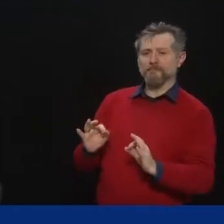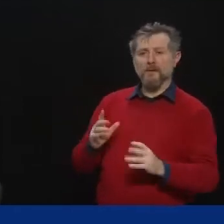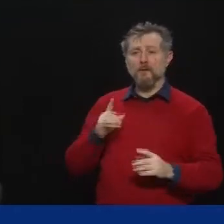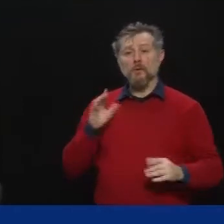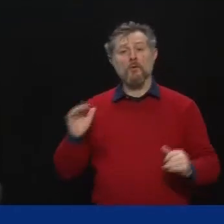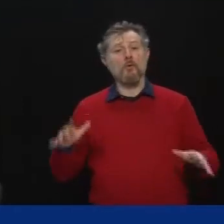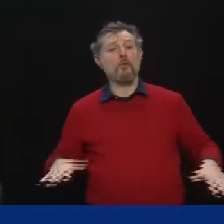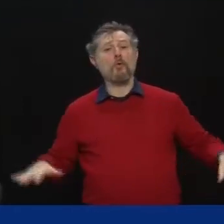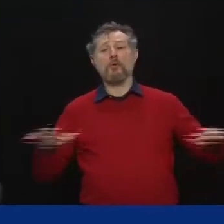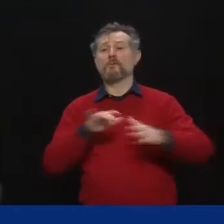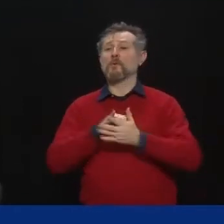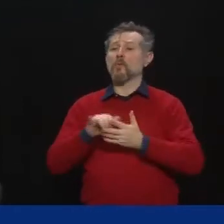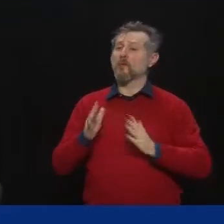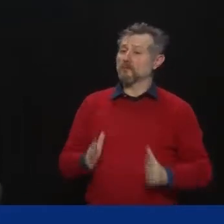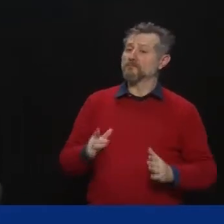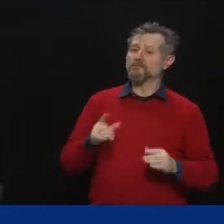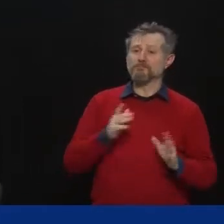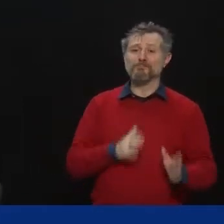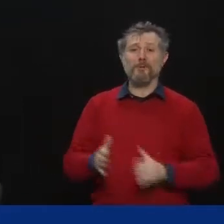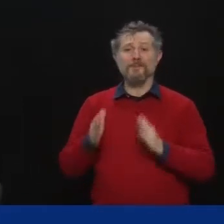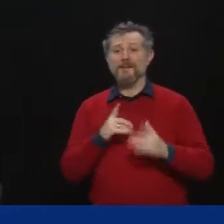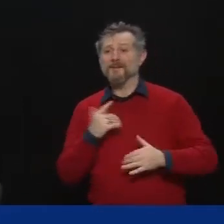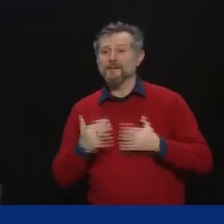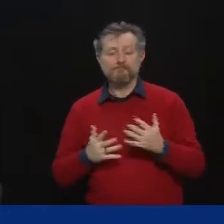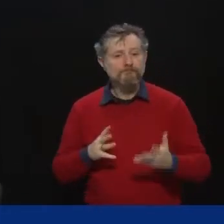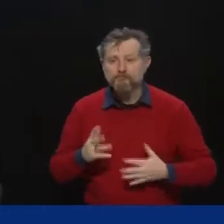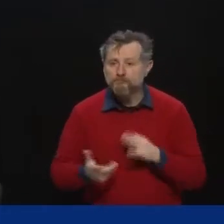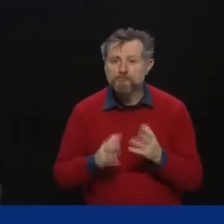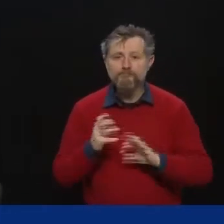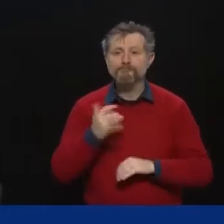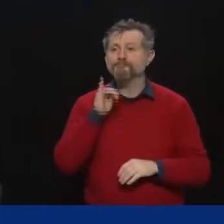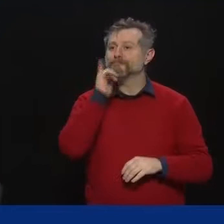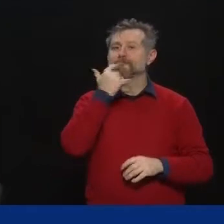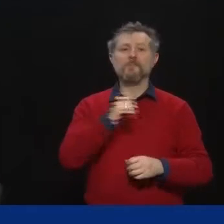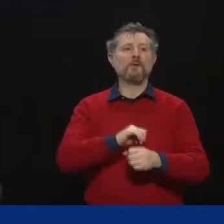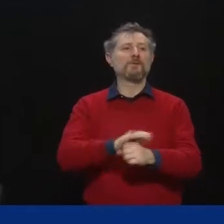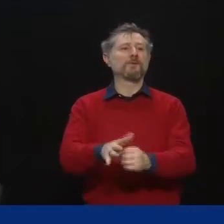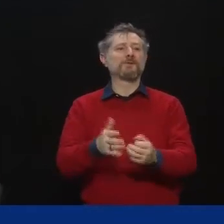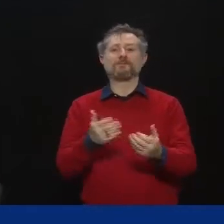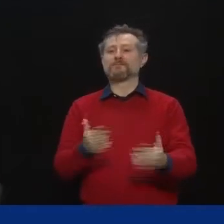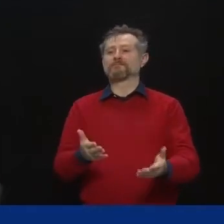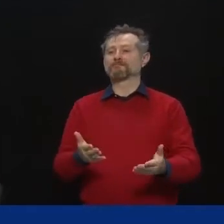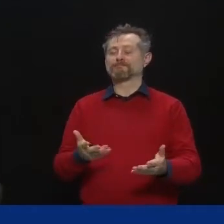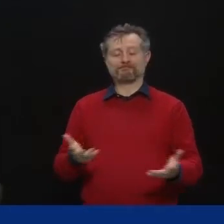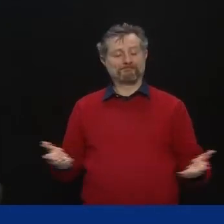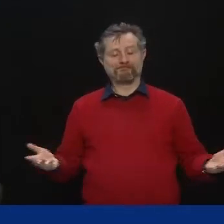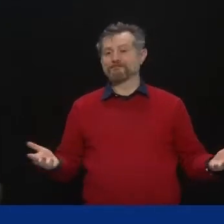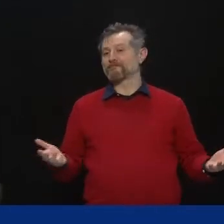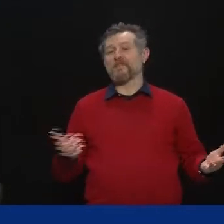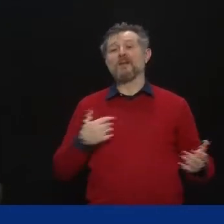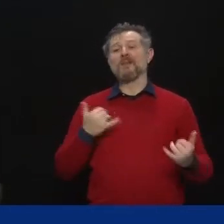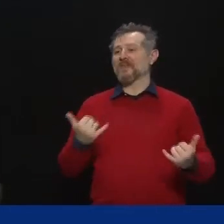FEELING FINE AND WE'RE THINKING ABOUT HER AND HER FAMILY AND ALL OF THE NEW YORKERS WHO ARE JUST